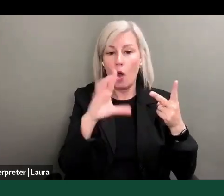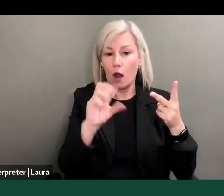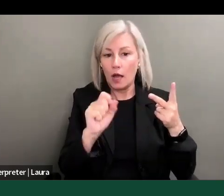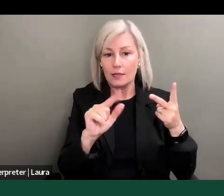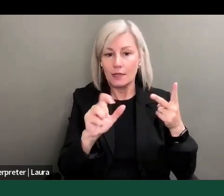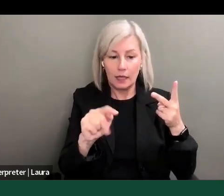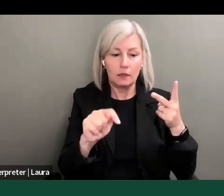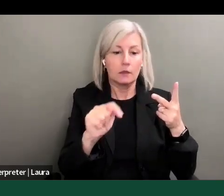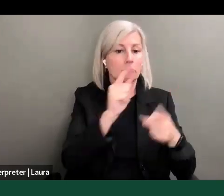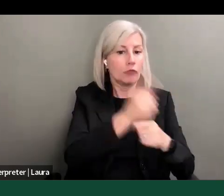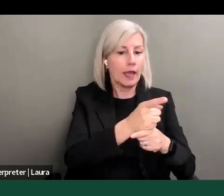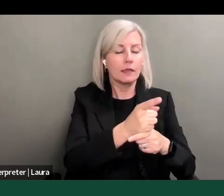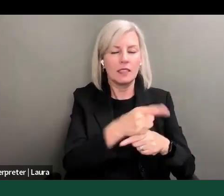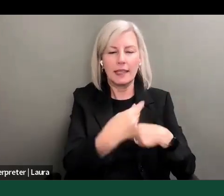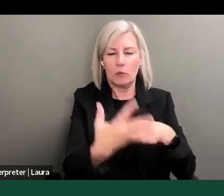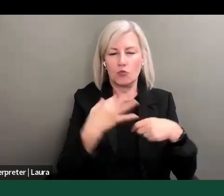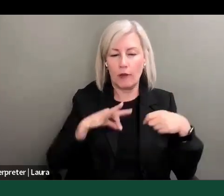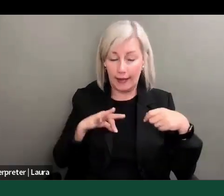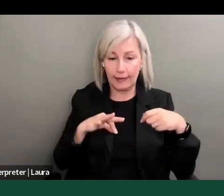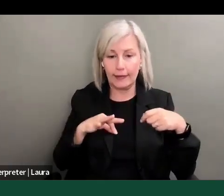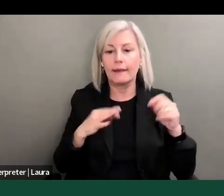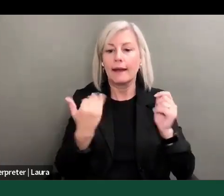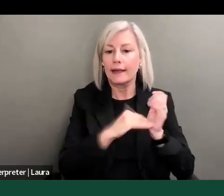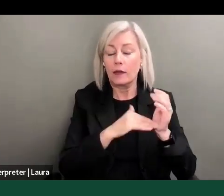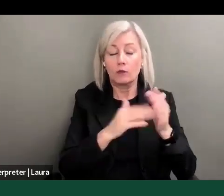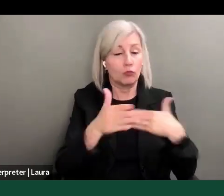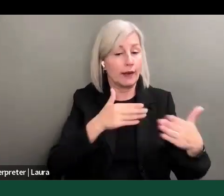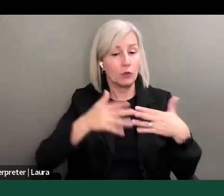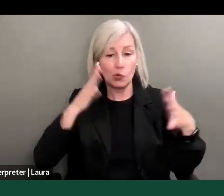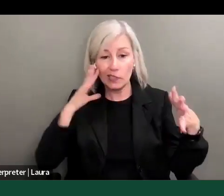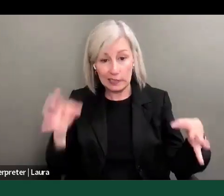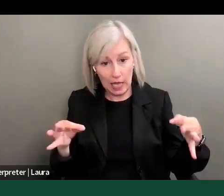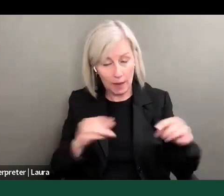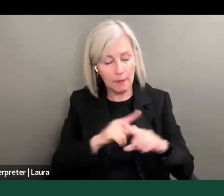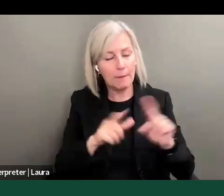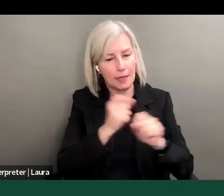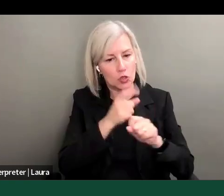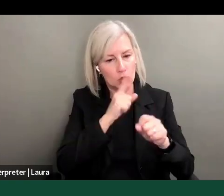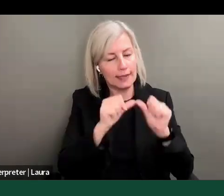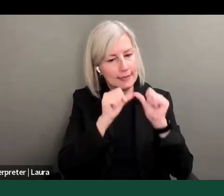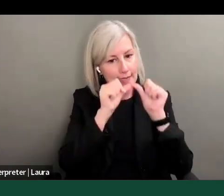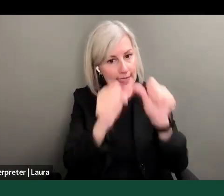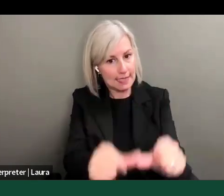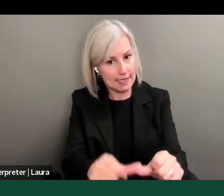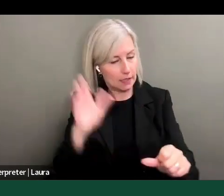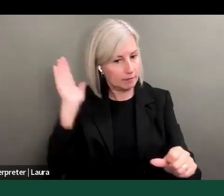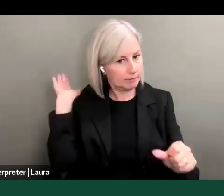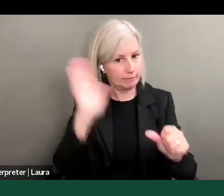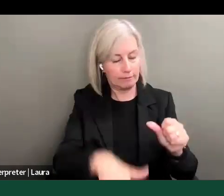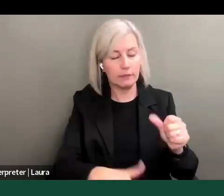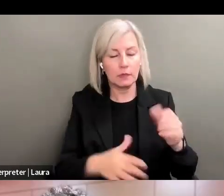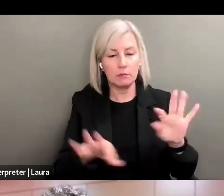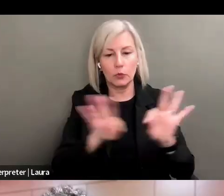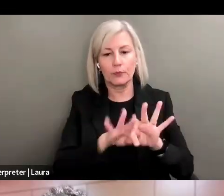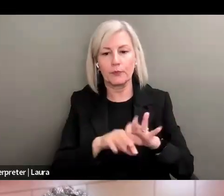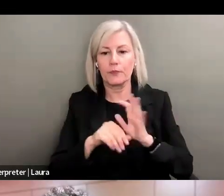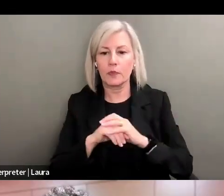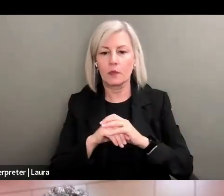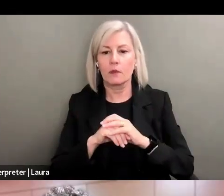that again whatever you decide but that consistency is so important. I sometimes will keep an eye on frequency of error too.